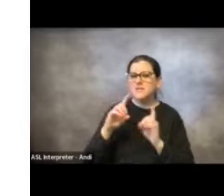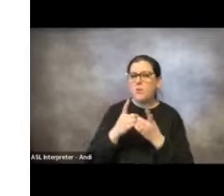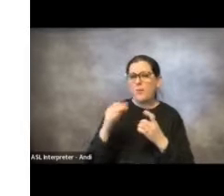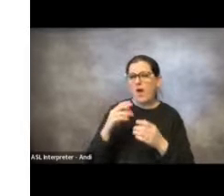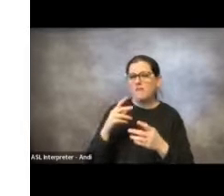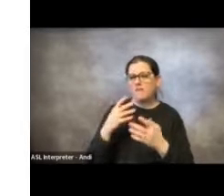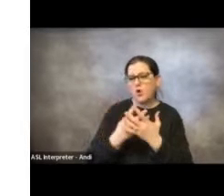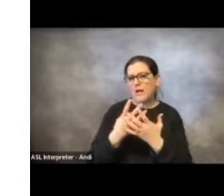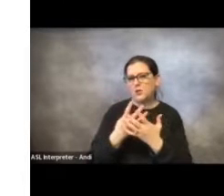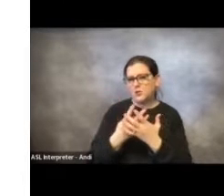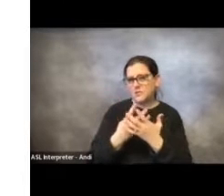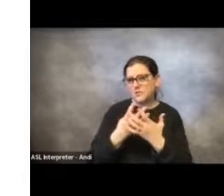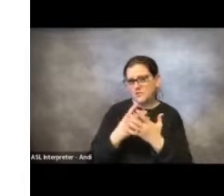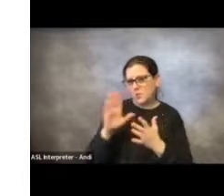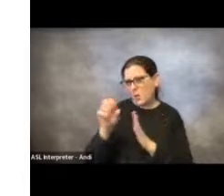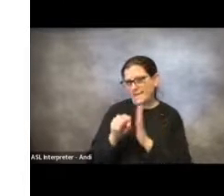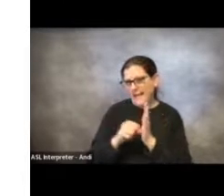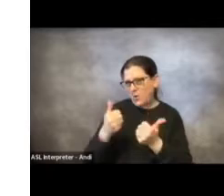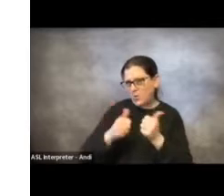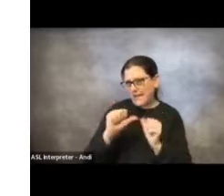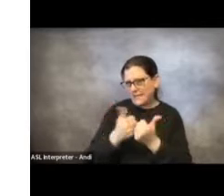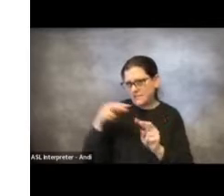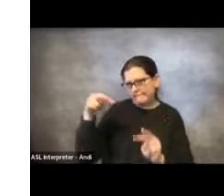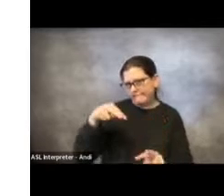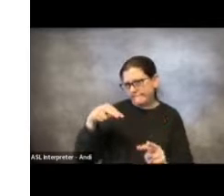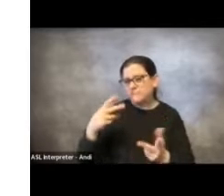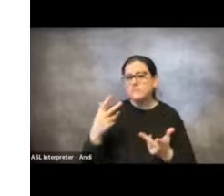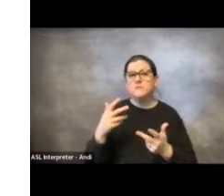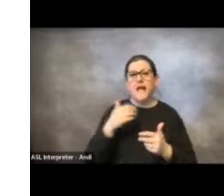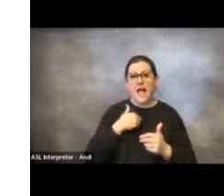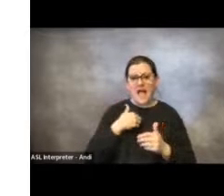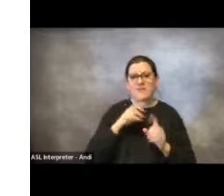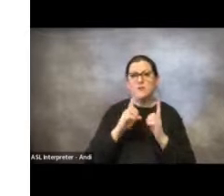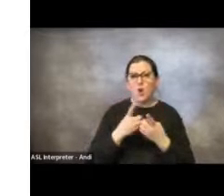oversees that. And so we have the Department of Corrections. We have the Brain Injury